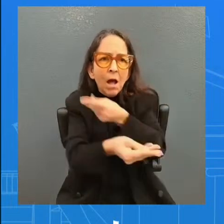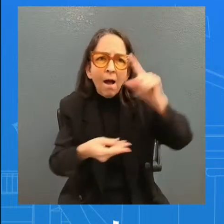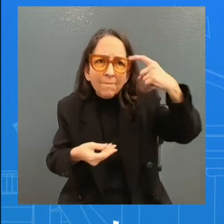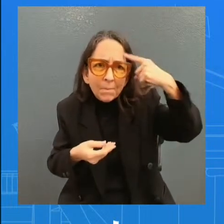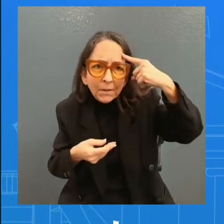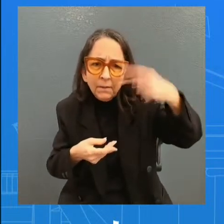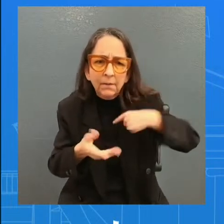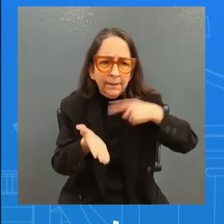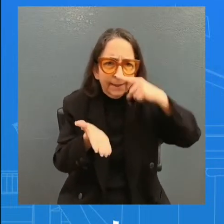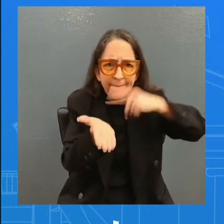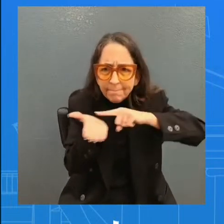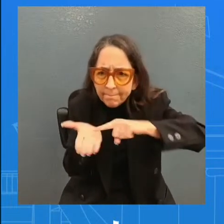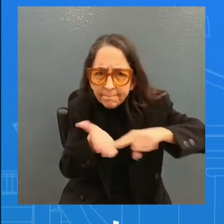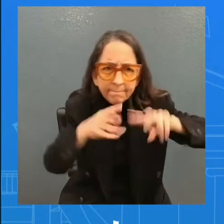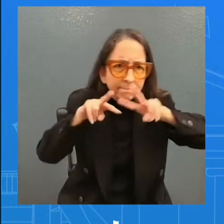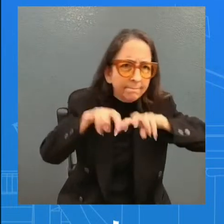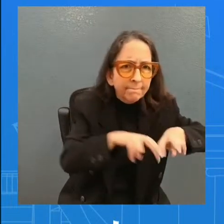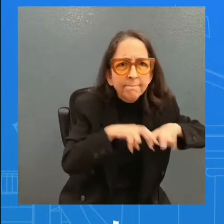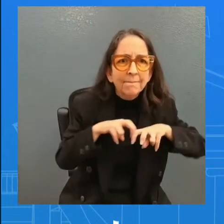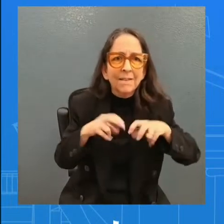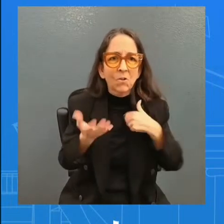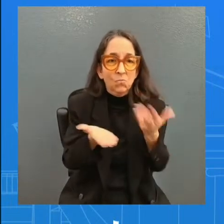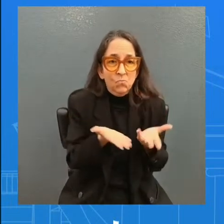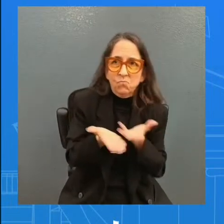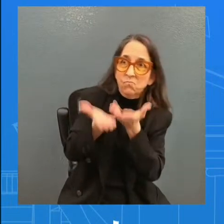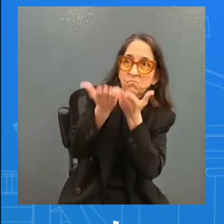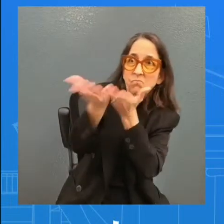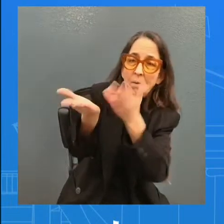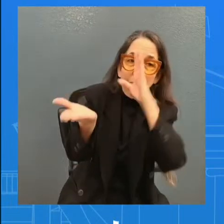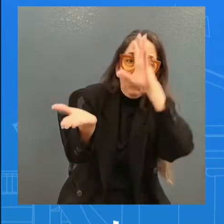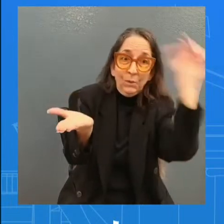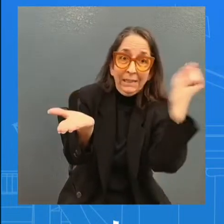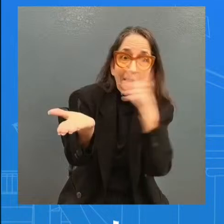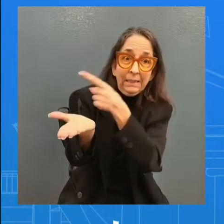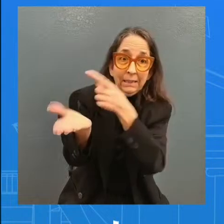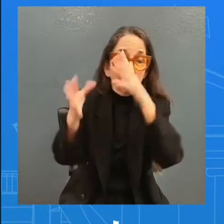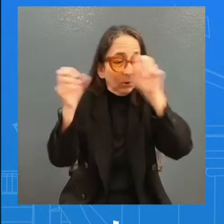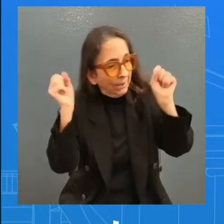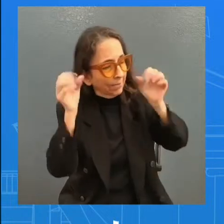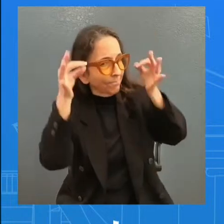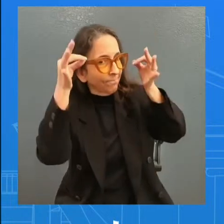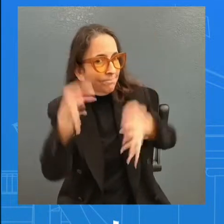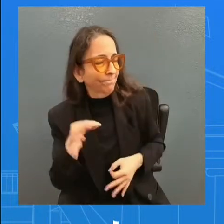And so, that’s how the president came to this decision. It is about making sure that a U.S. company is U.S. owned,